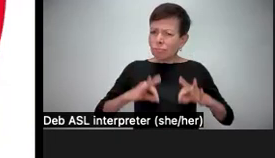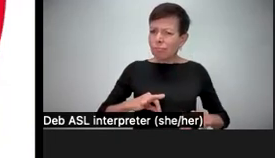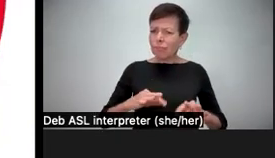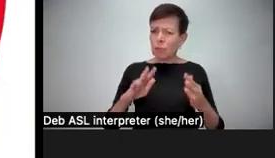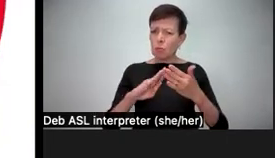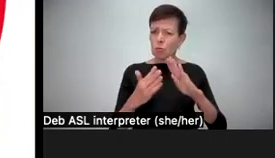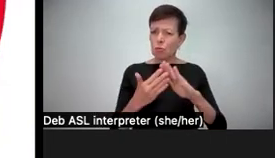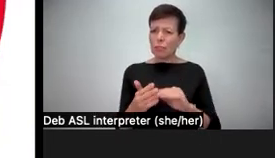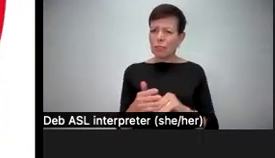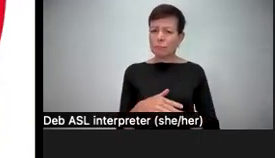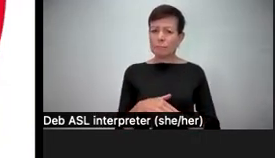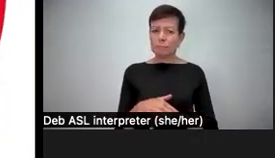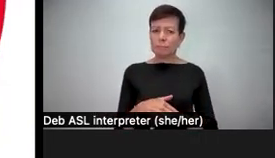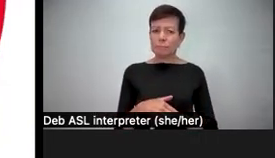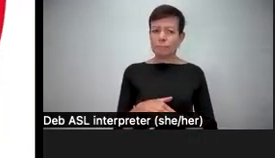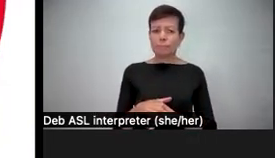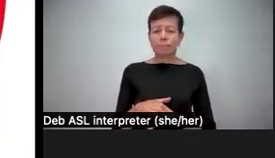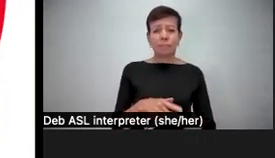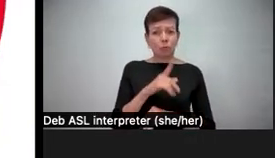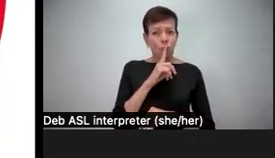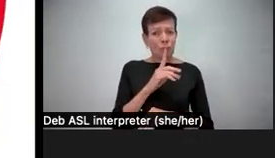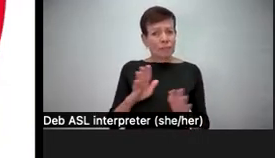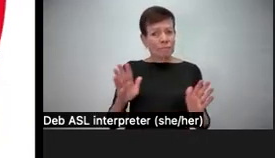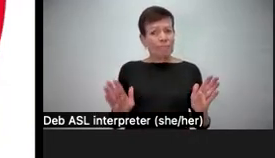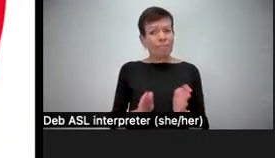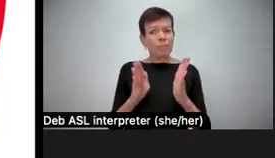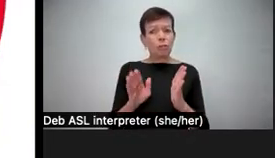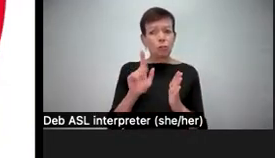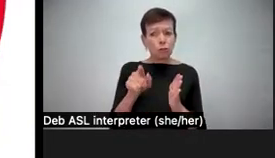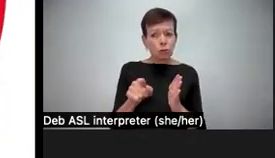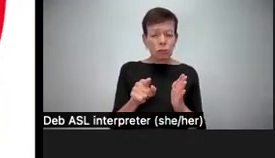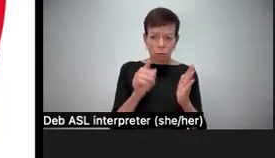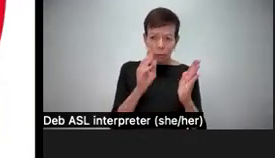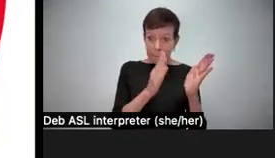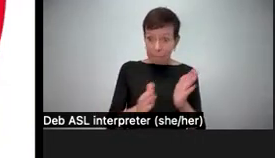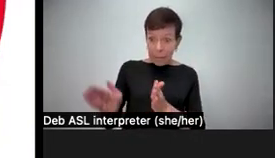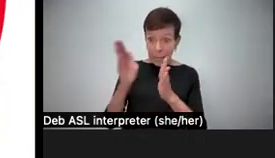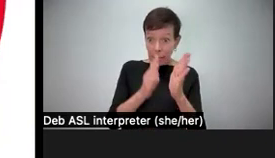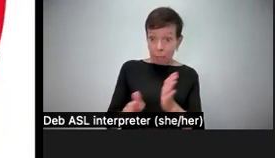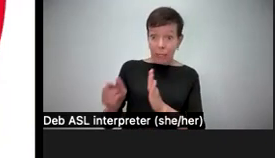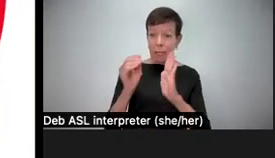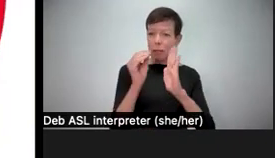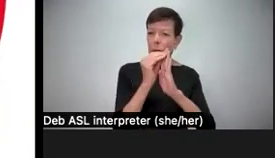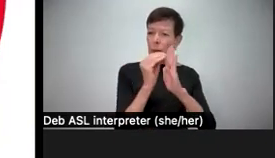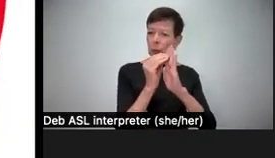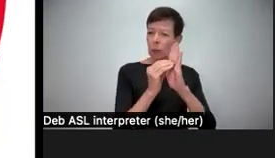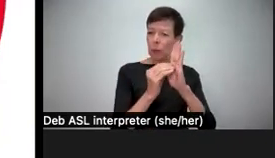Be really detailed about your plans. Let us know as much as you can about what events you're planning or want to plan,